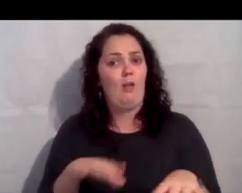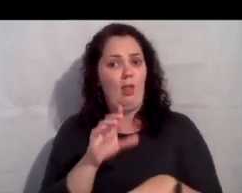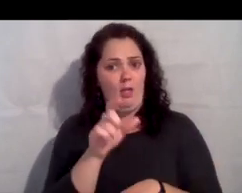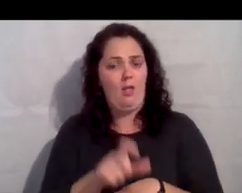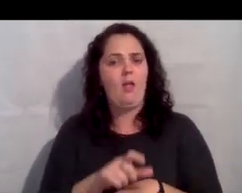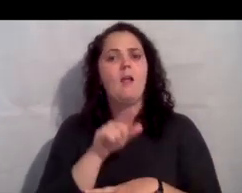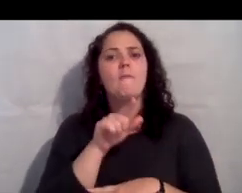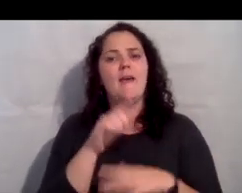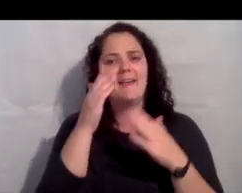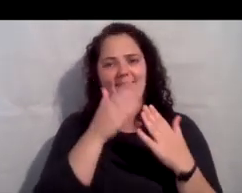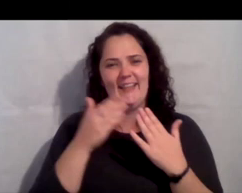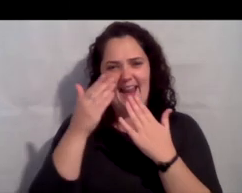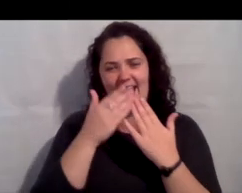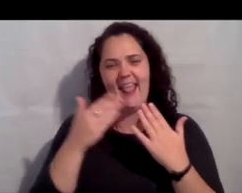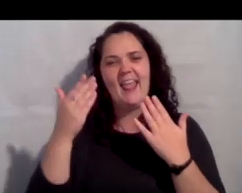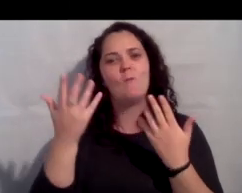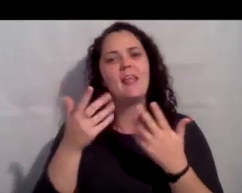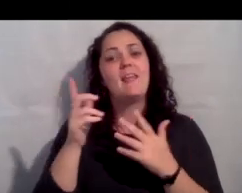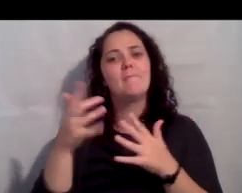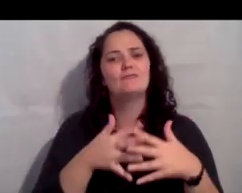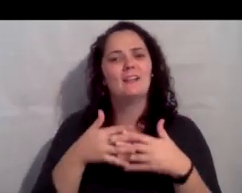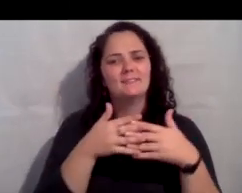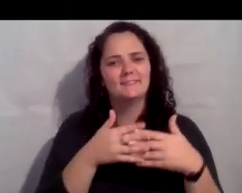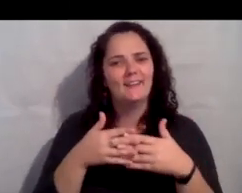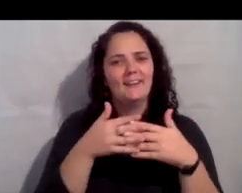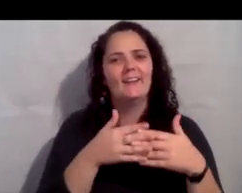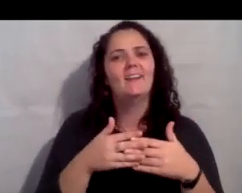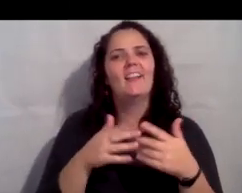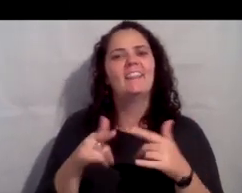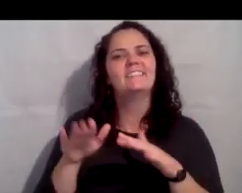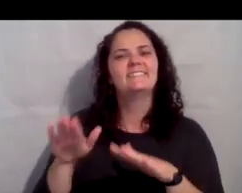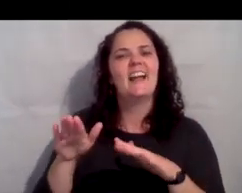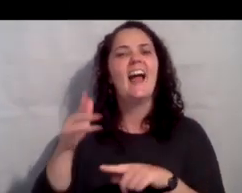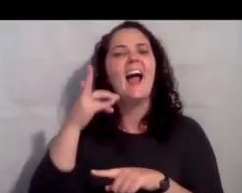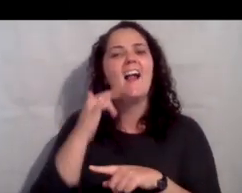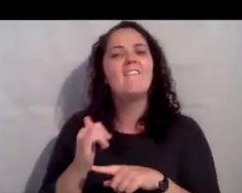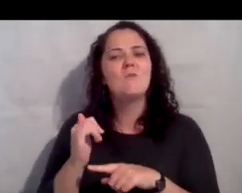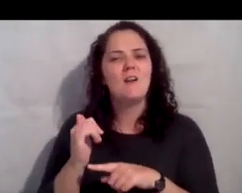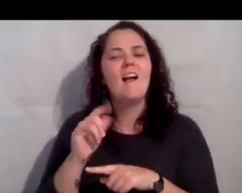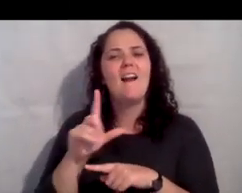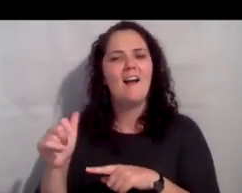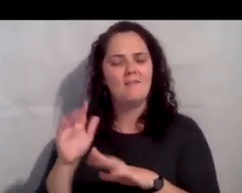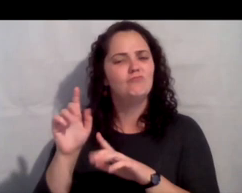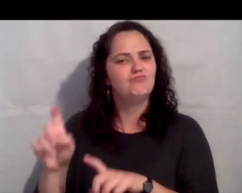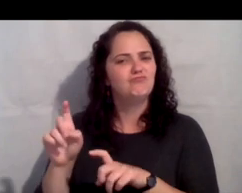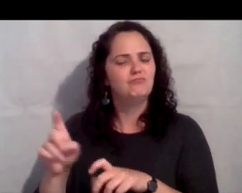in America, actually studied at The Art Students League of New York and then settled in California. But I’d like you to look at this drawing and just look at the beautiful line work.